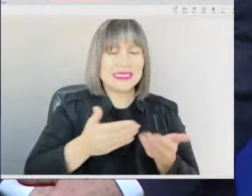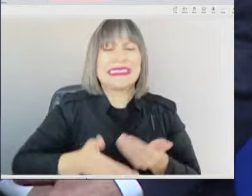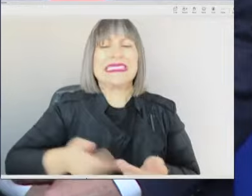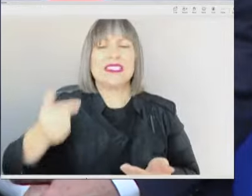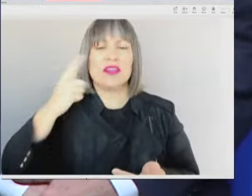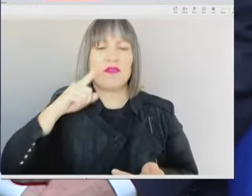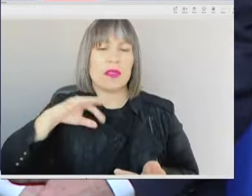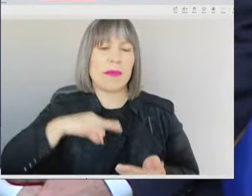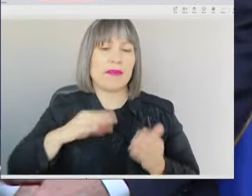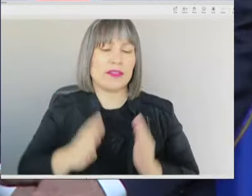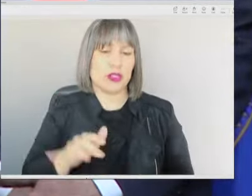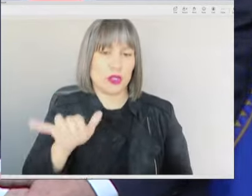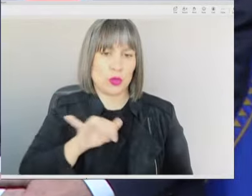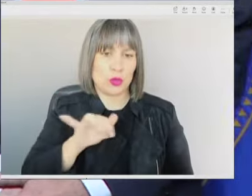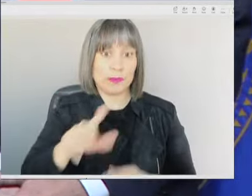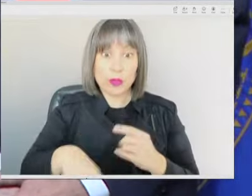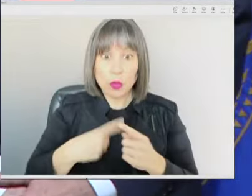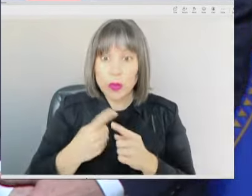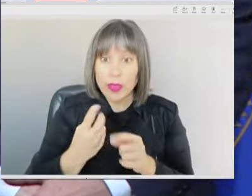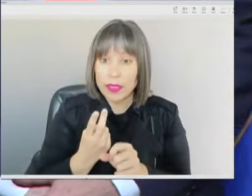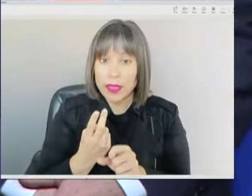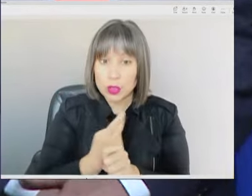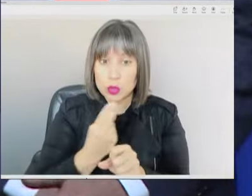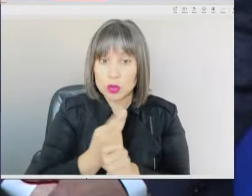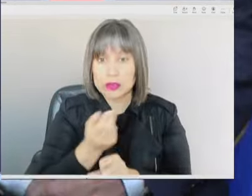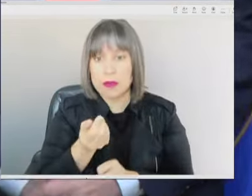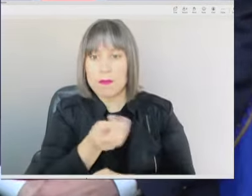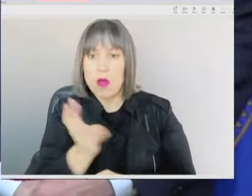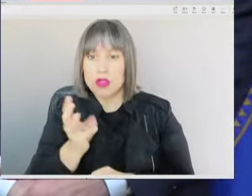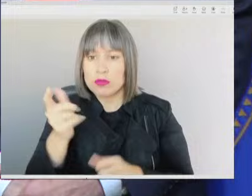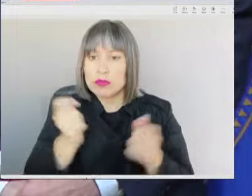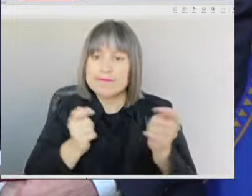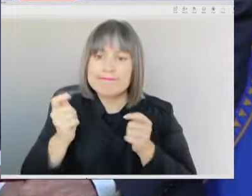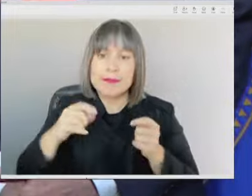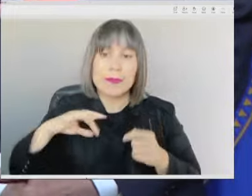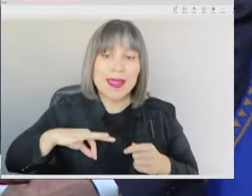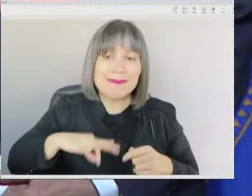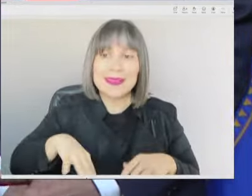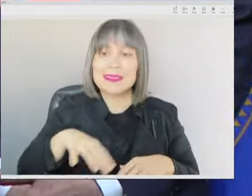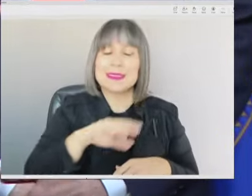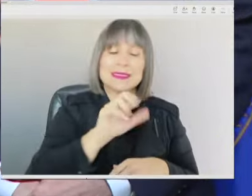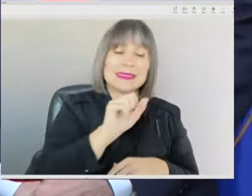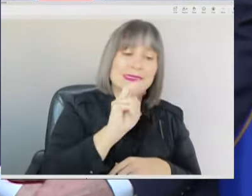when they're utilizing multiple benefits like SNAP and Medicaid, where there is a big overlap,